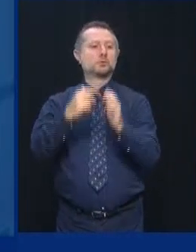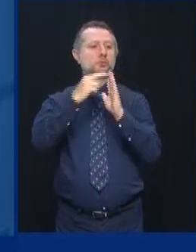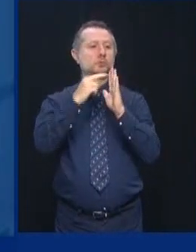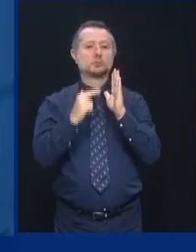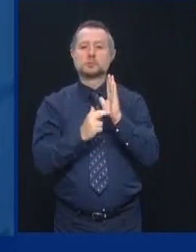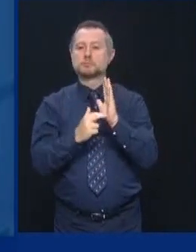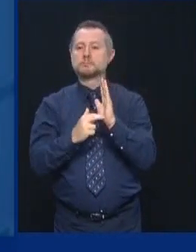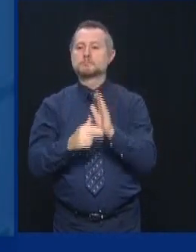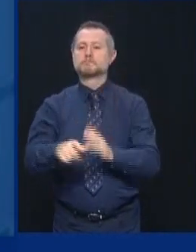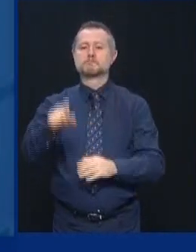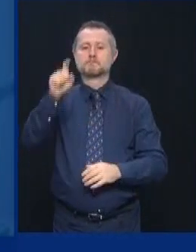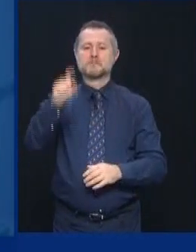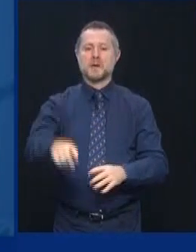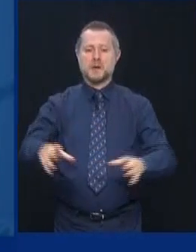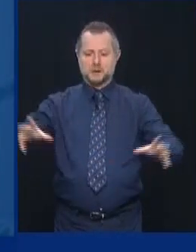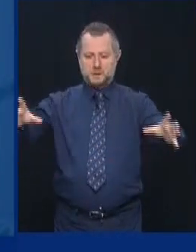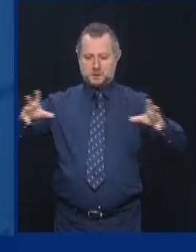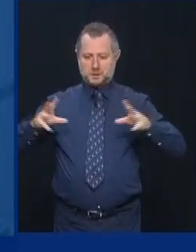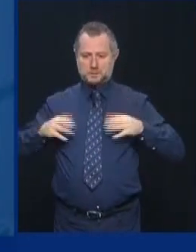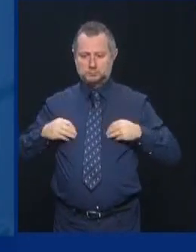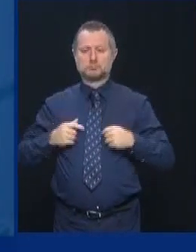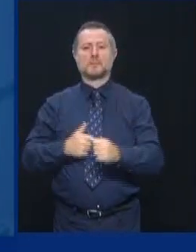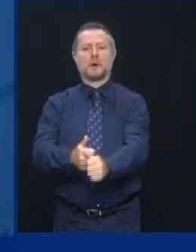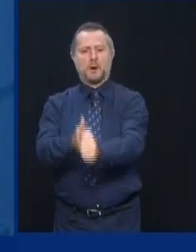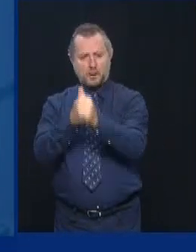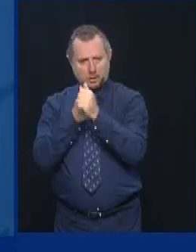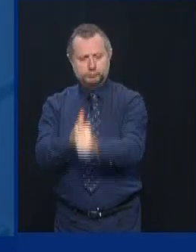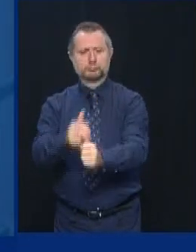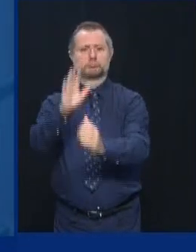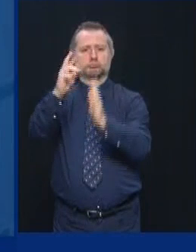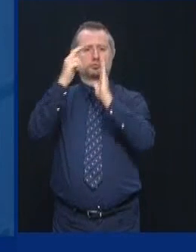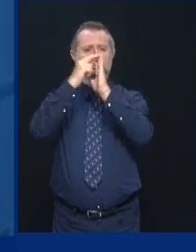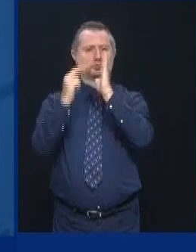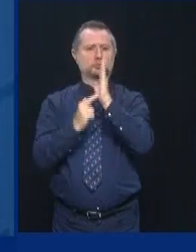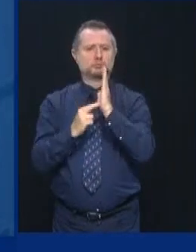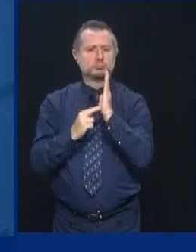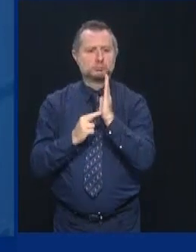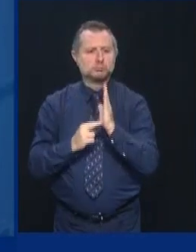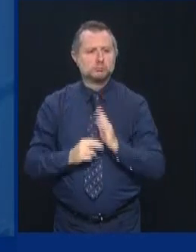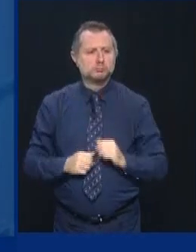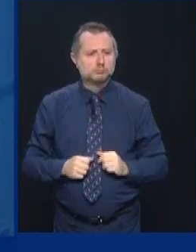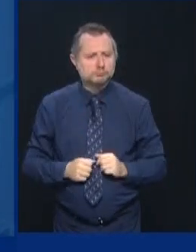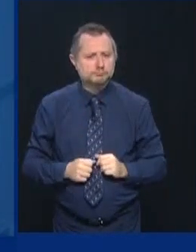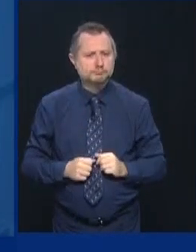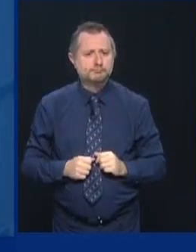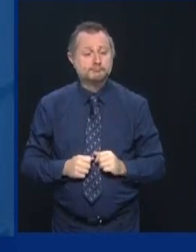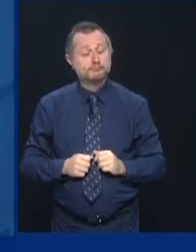CATHOLIC CHURCHES, THE RELIGIOUS COMMUNITY HAS TO AGREE TO THE RULES.